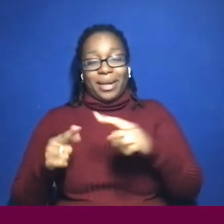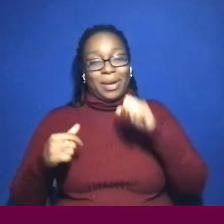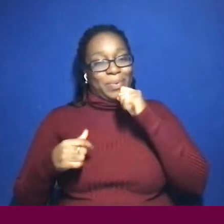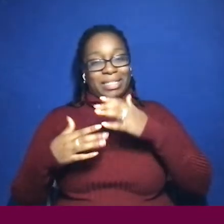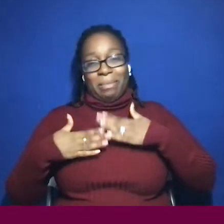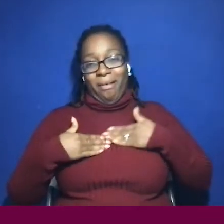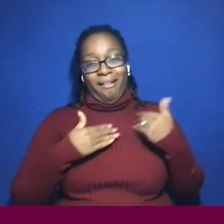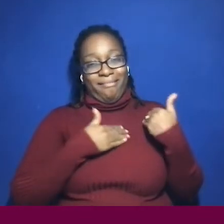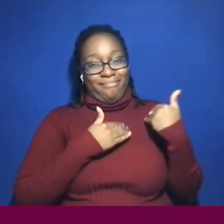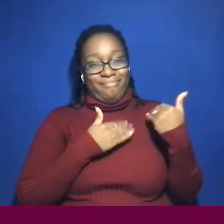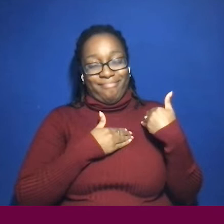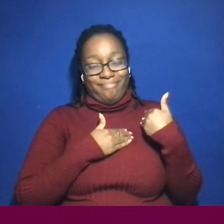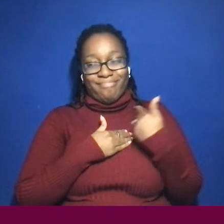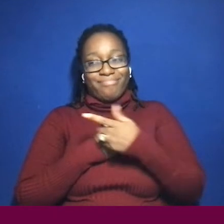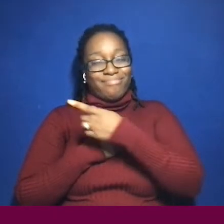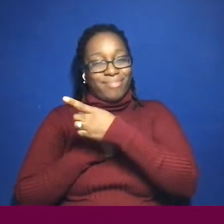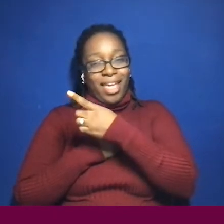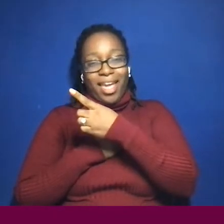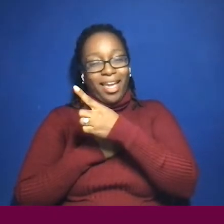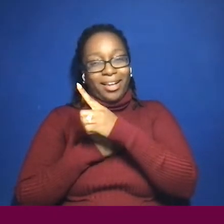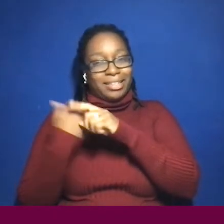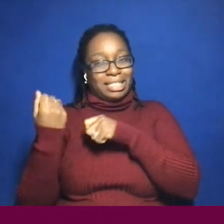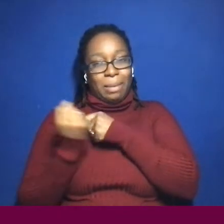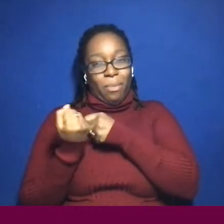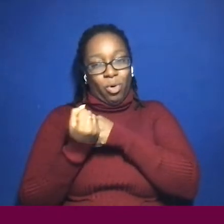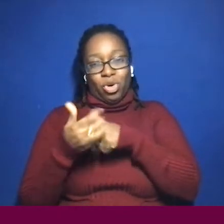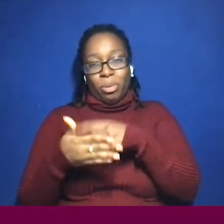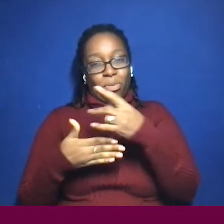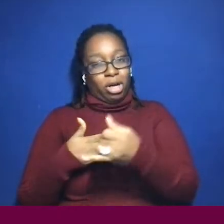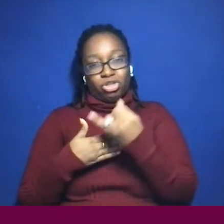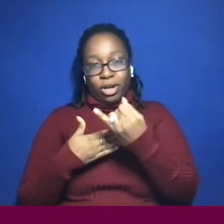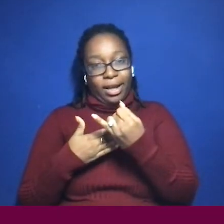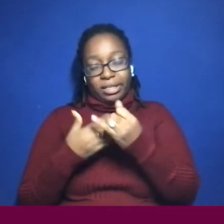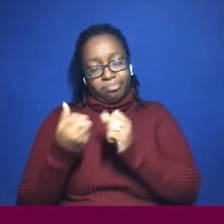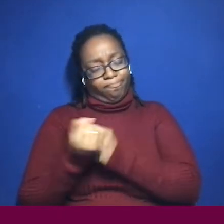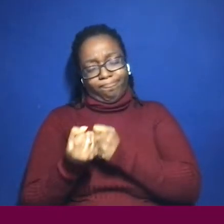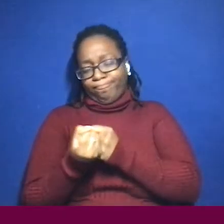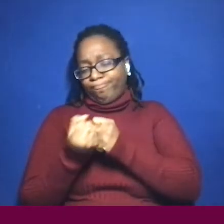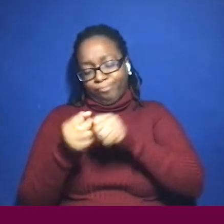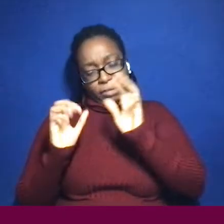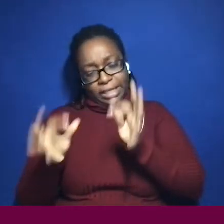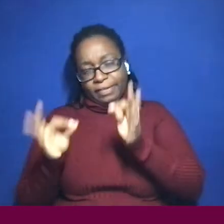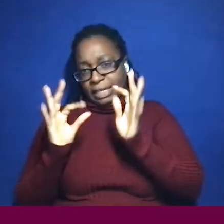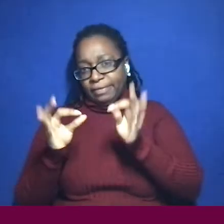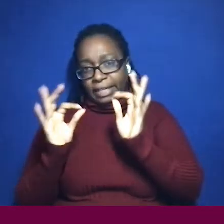They supported this project to an incredible extent. And you can see that with the quality